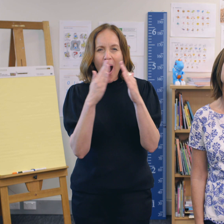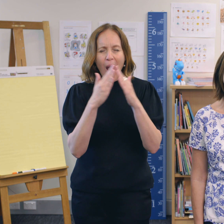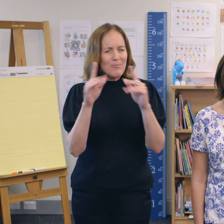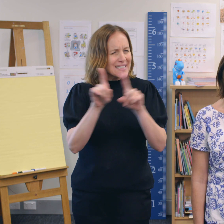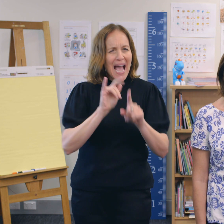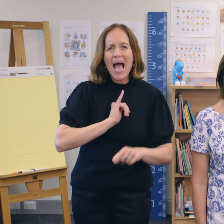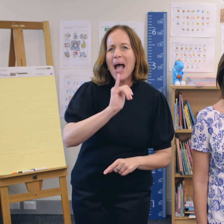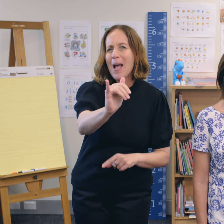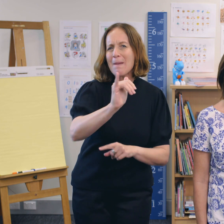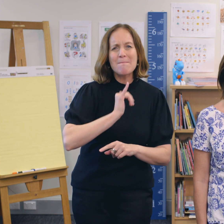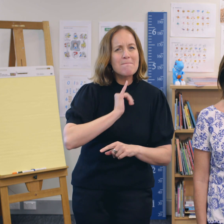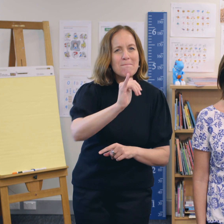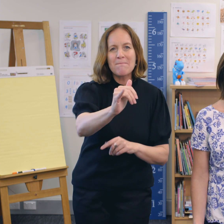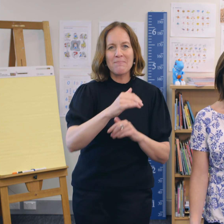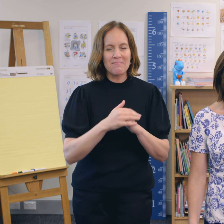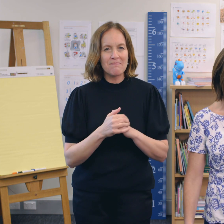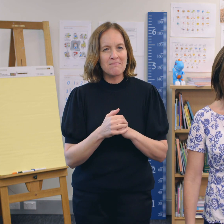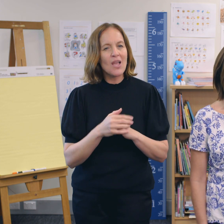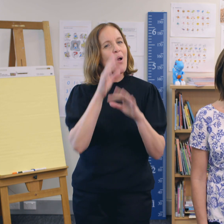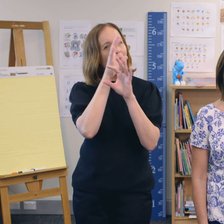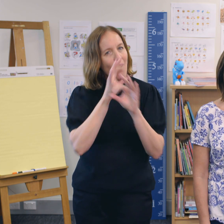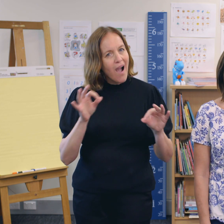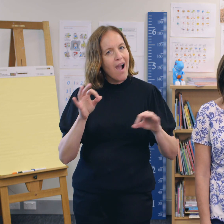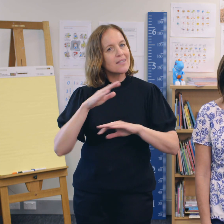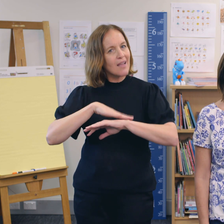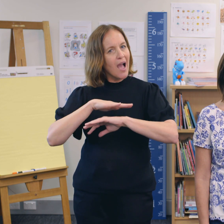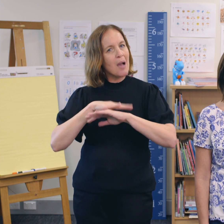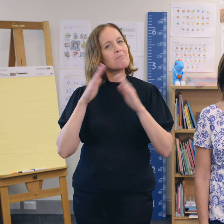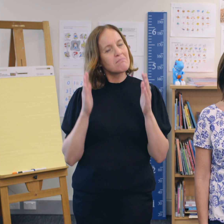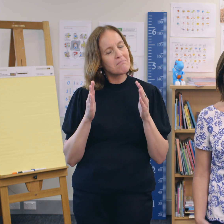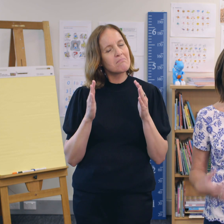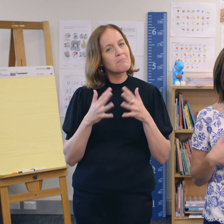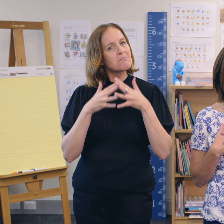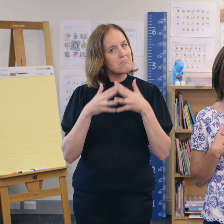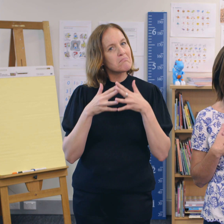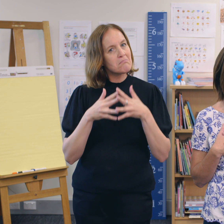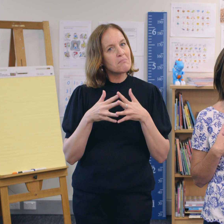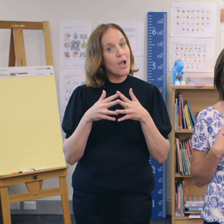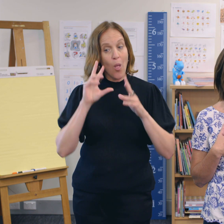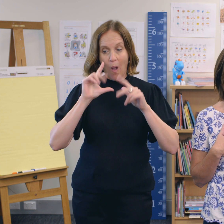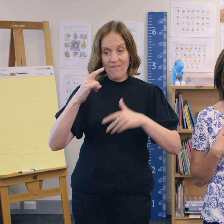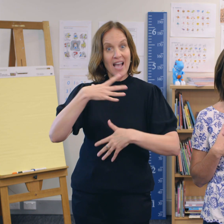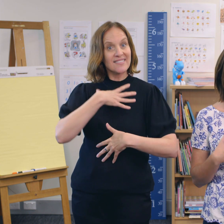just like you. Quiet activities can be very useful in looking after ourselves.